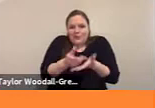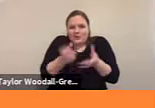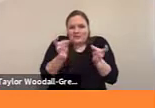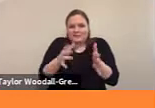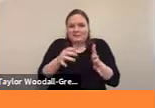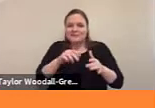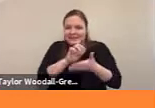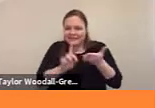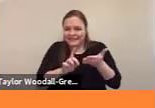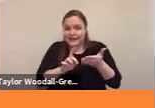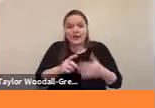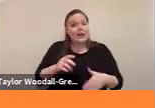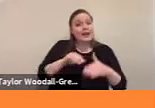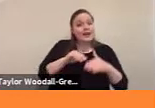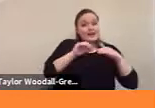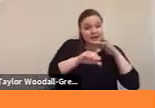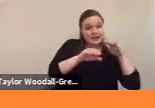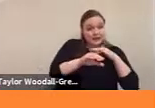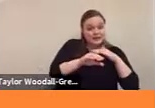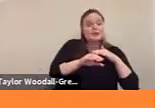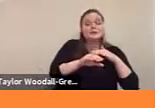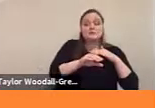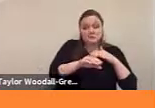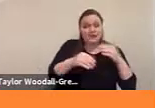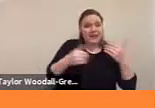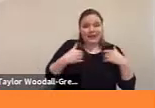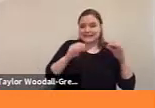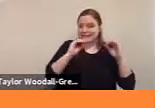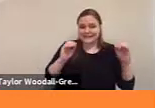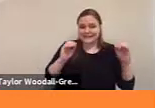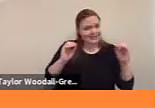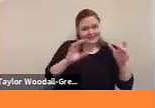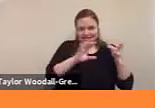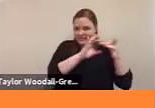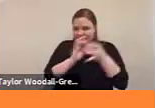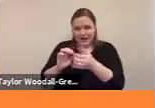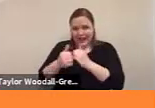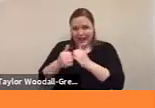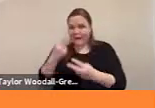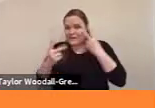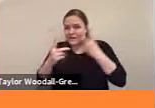Accessibility actually has nothing to do with how visually attractive a document,